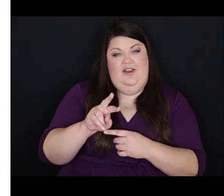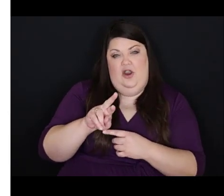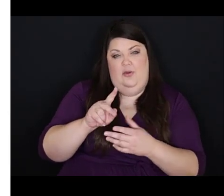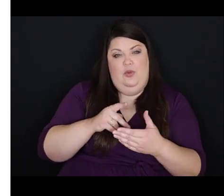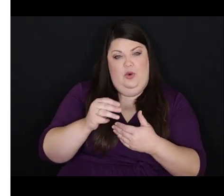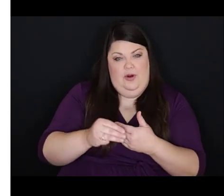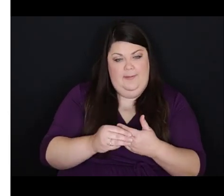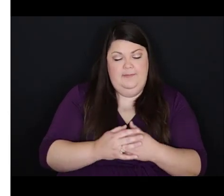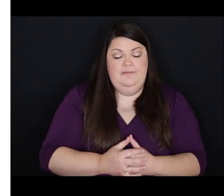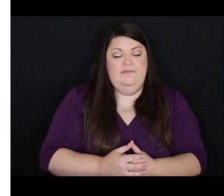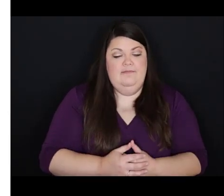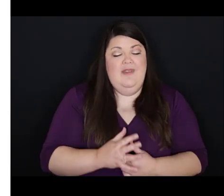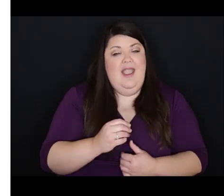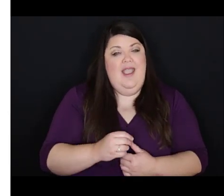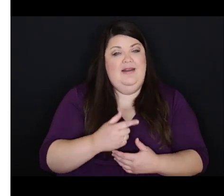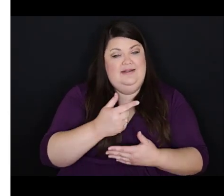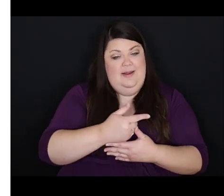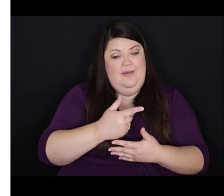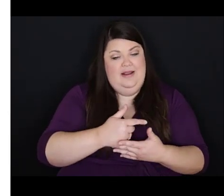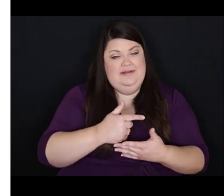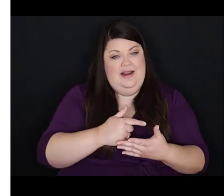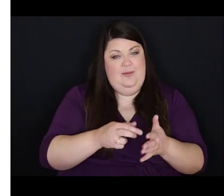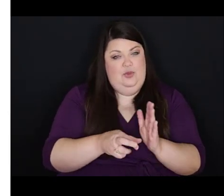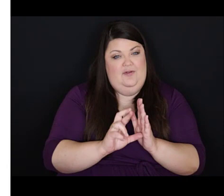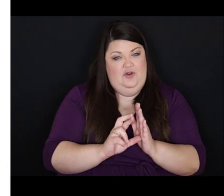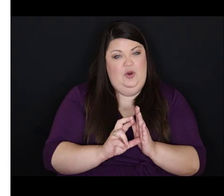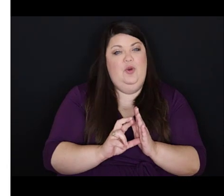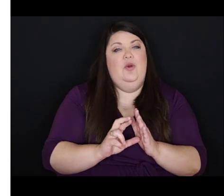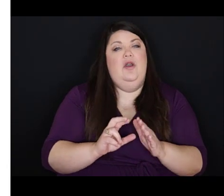and a step-by-step review of the Descriptions (a) though (l).